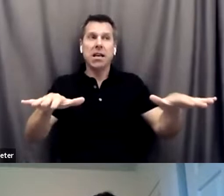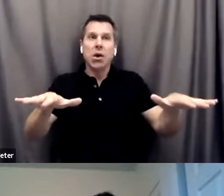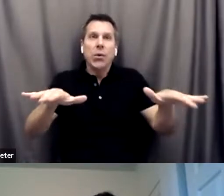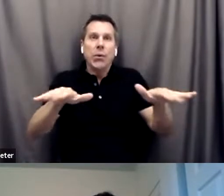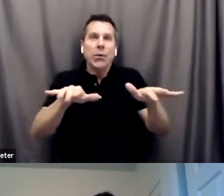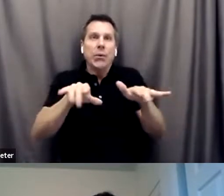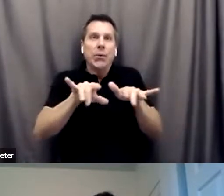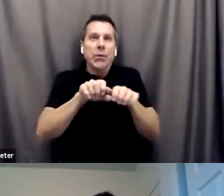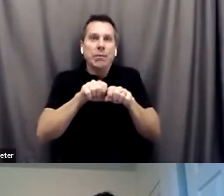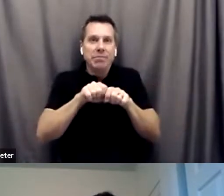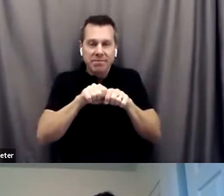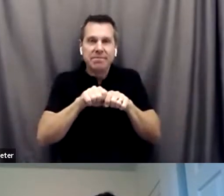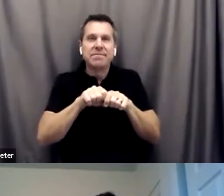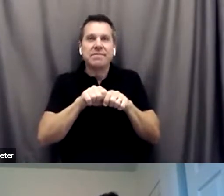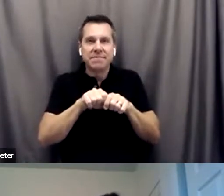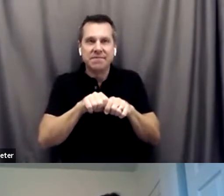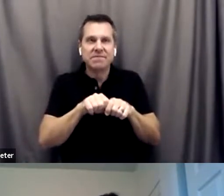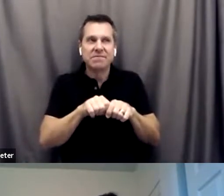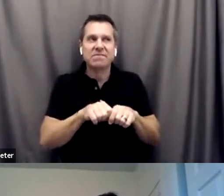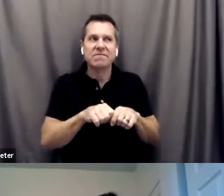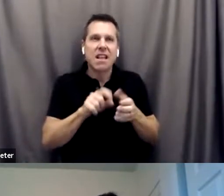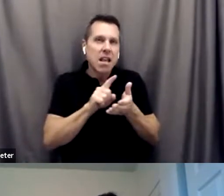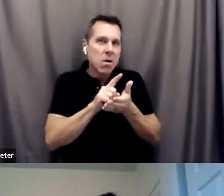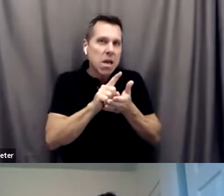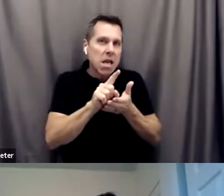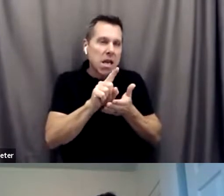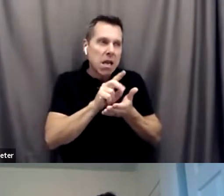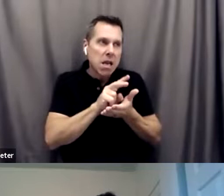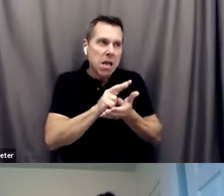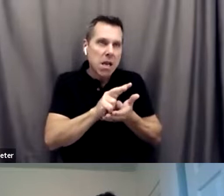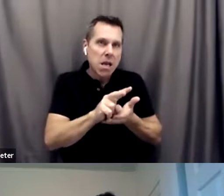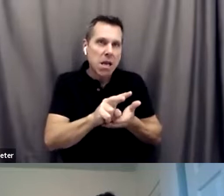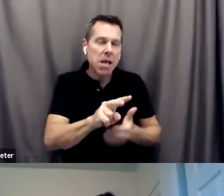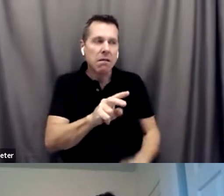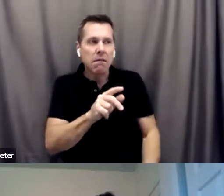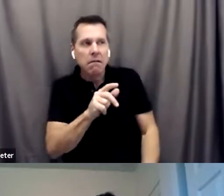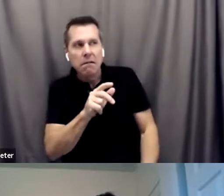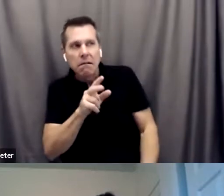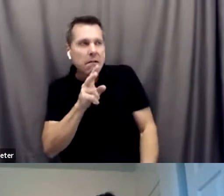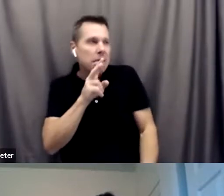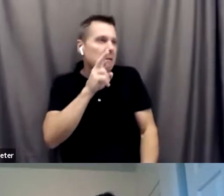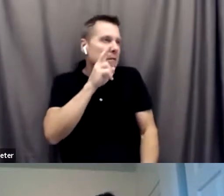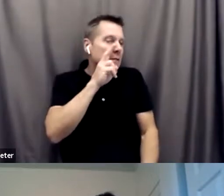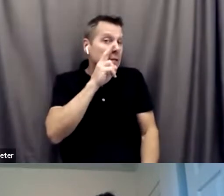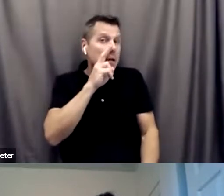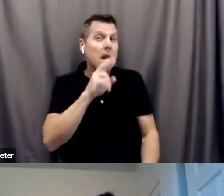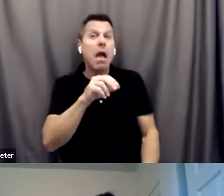to one student or two a week, we will have in trouble for them. The another trouble we were having with them is that they didn't have